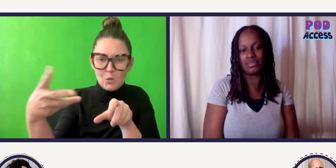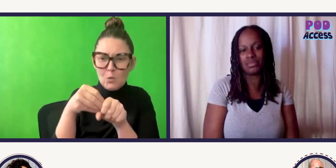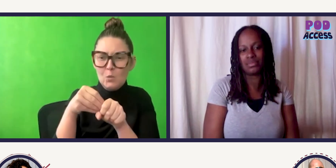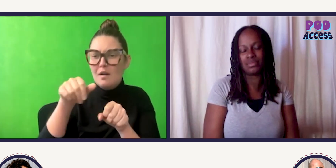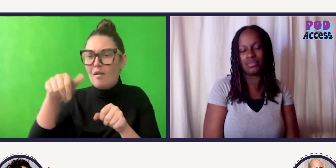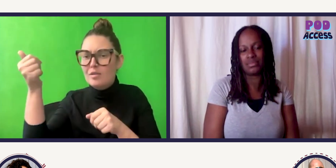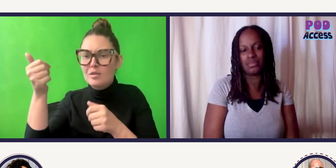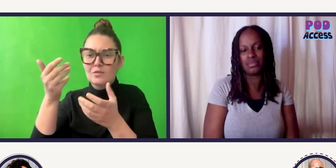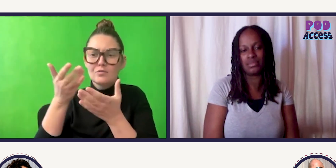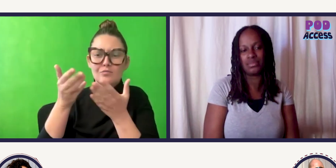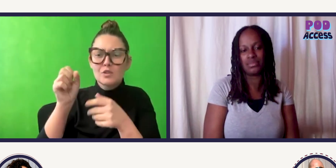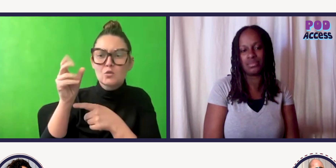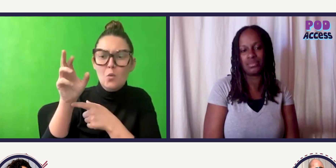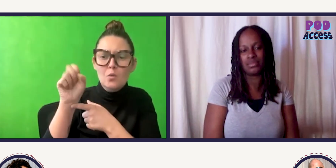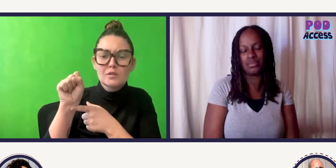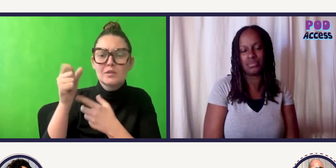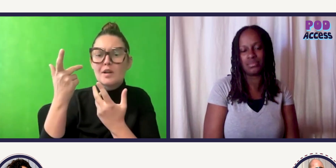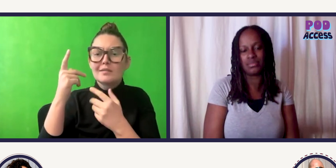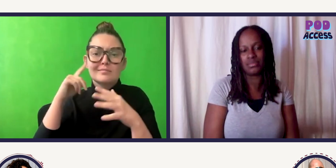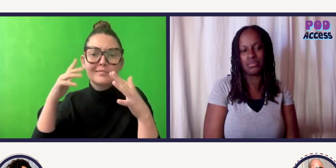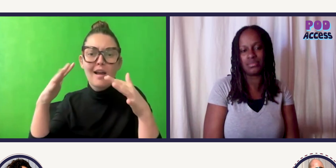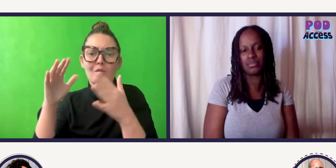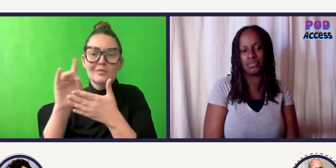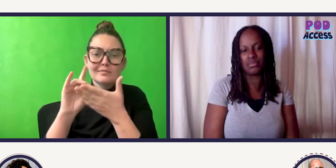and/or music to even further enhance your story.